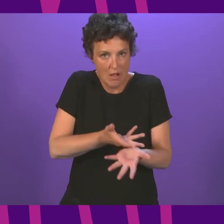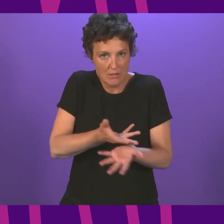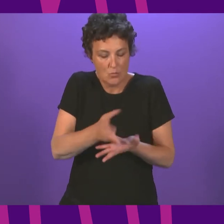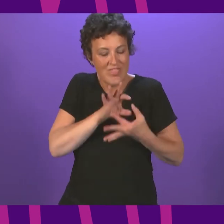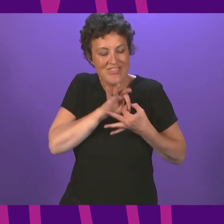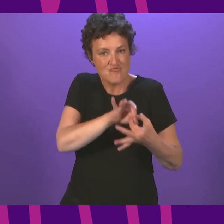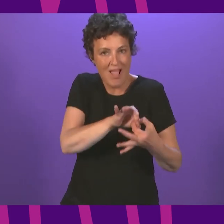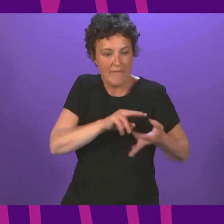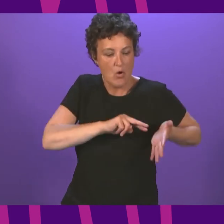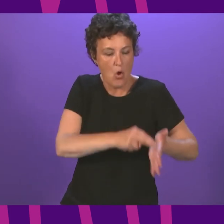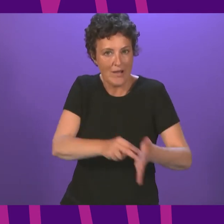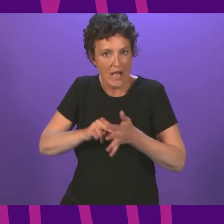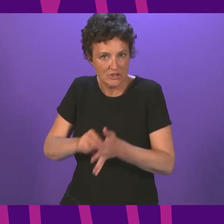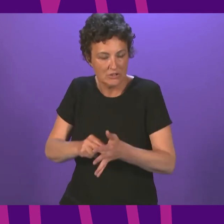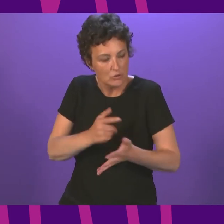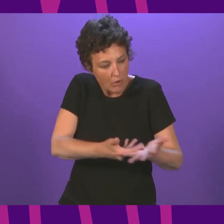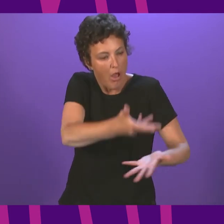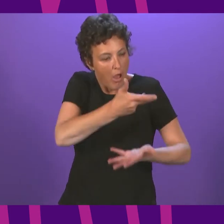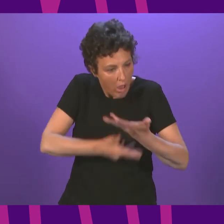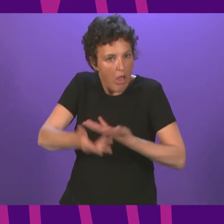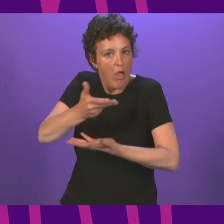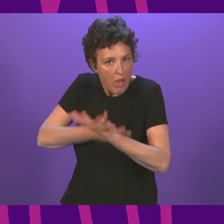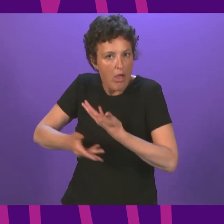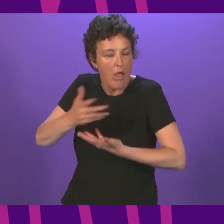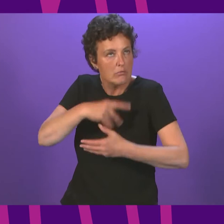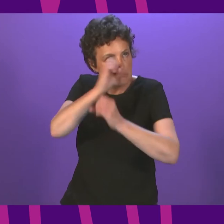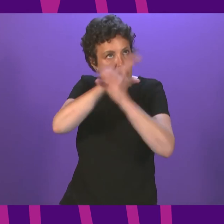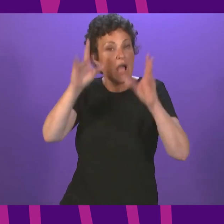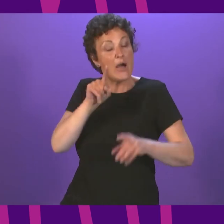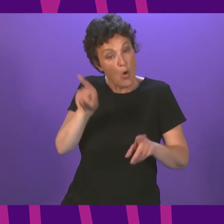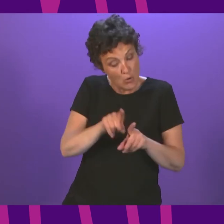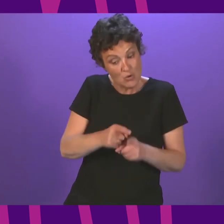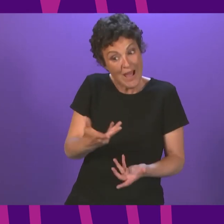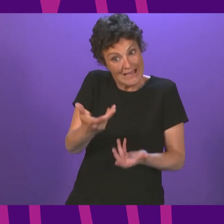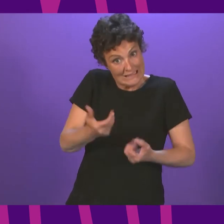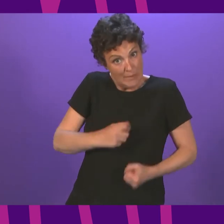in order to encourage discussion about trade union organisation. That would be a reasonable